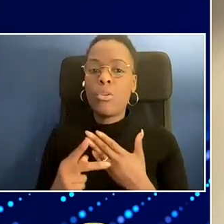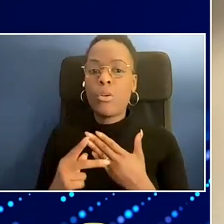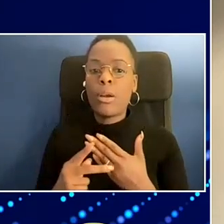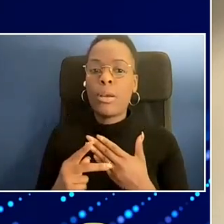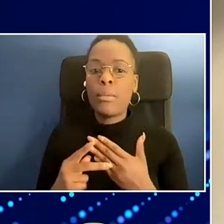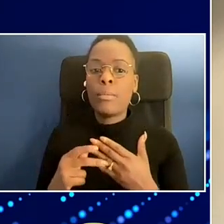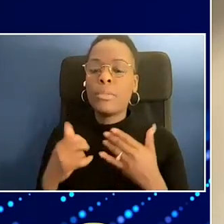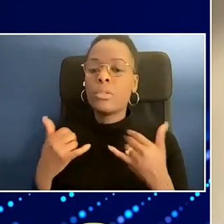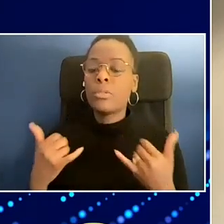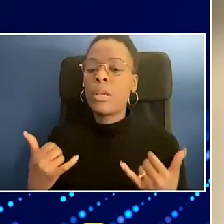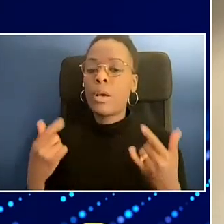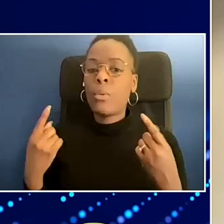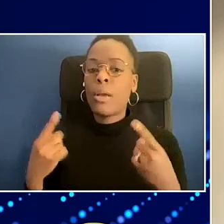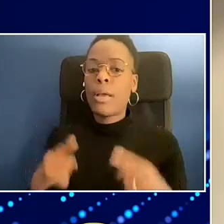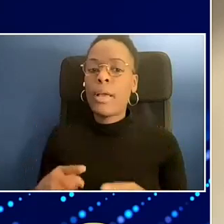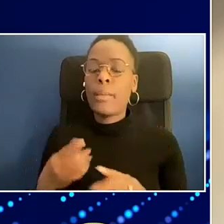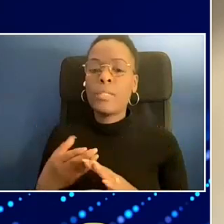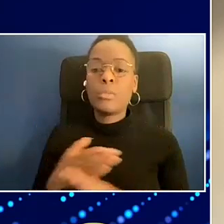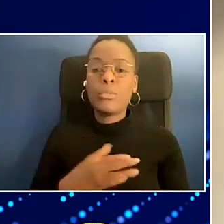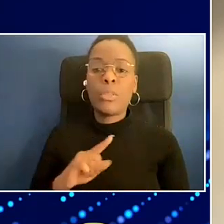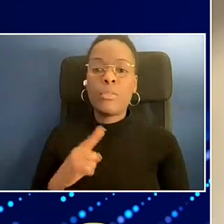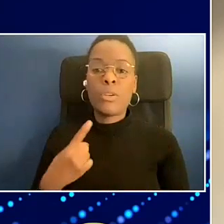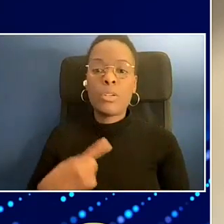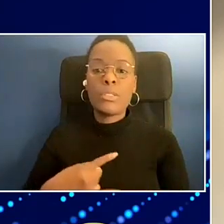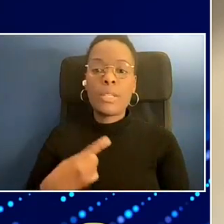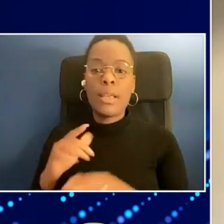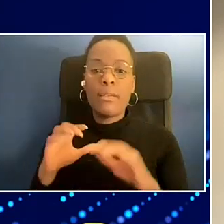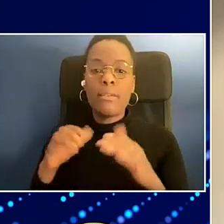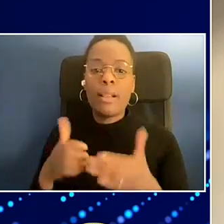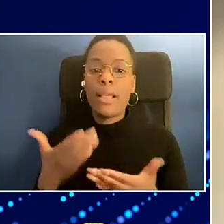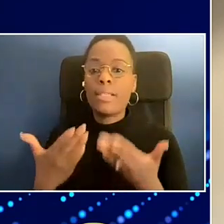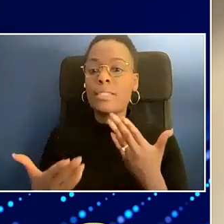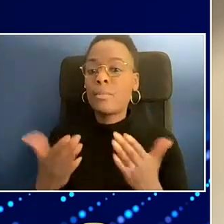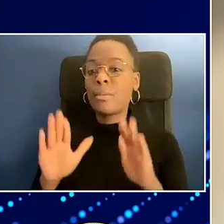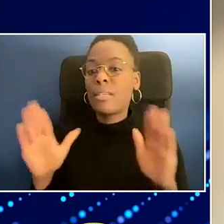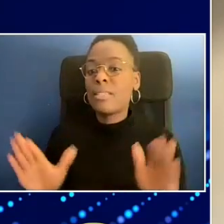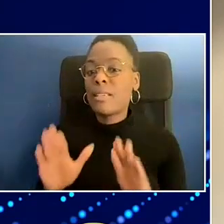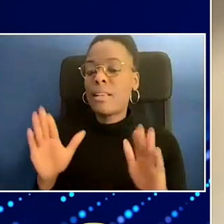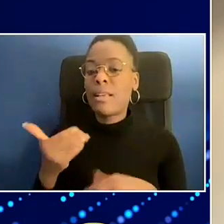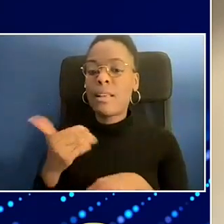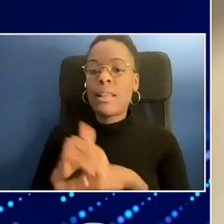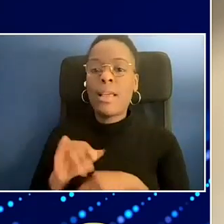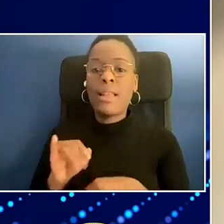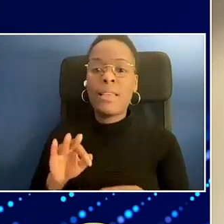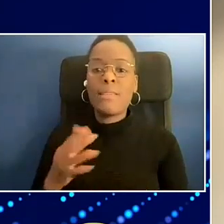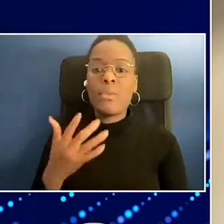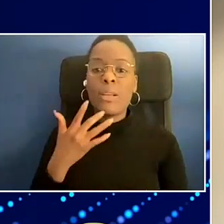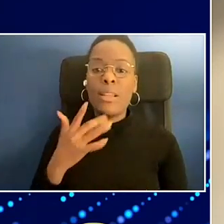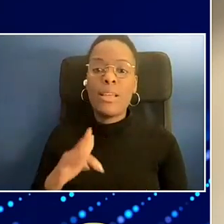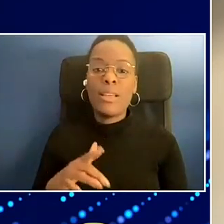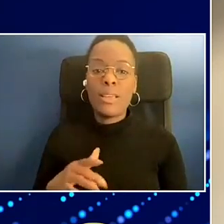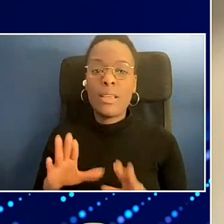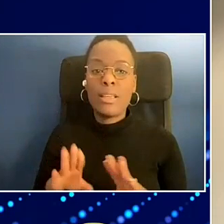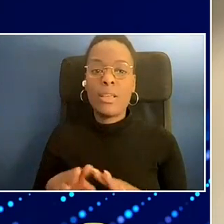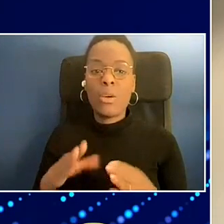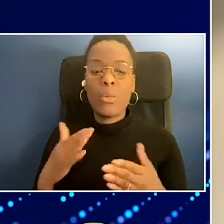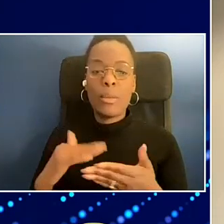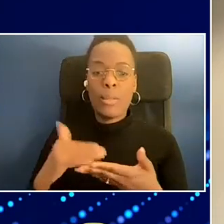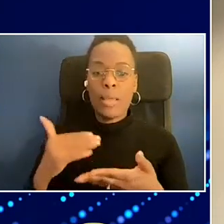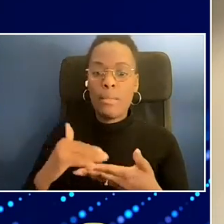know, before the first day of class maybe Sunday night, if we're lucky, they open those laptops, they open up those course sections, and their textbooks come right